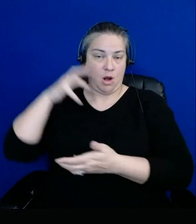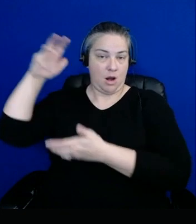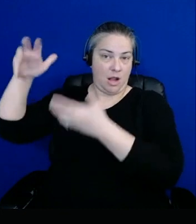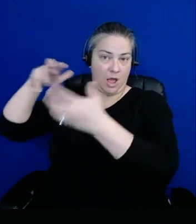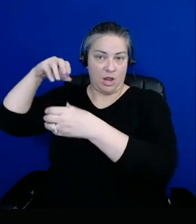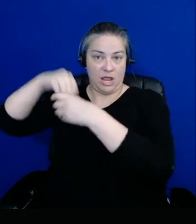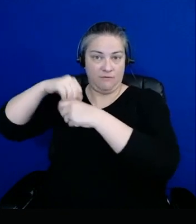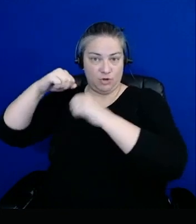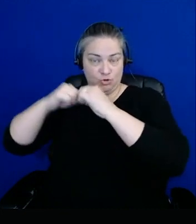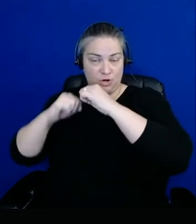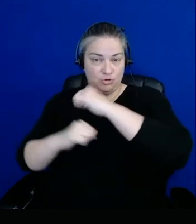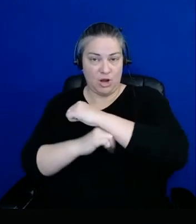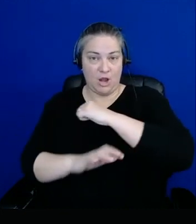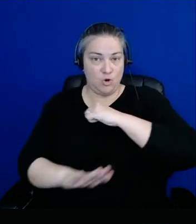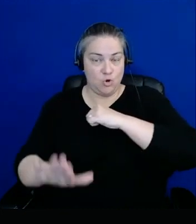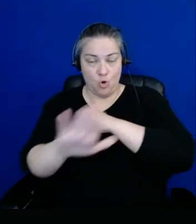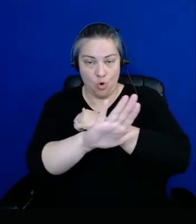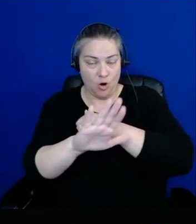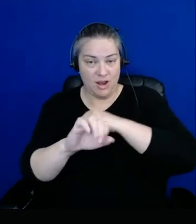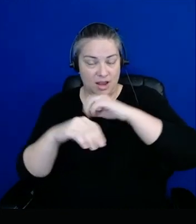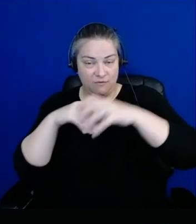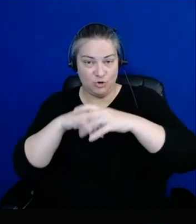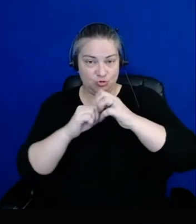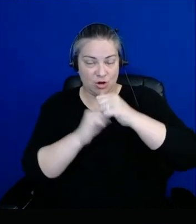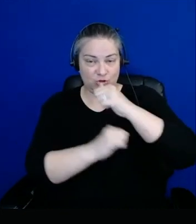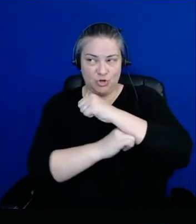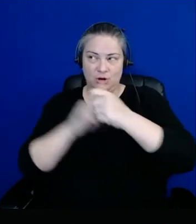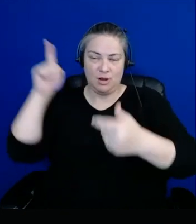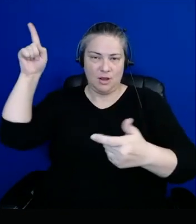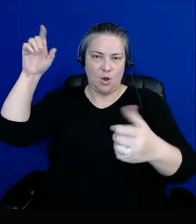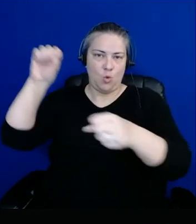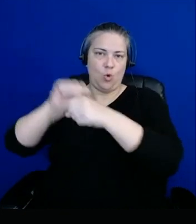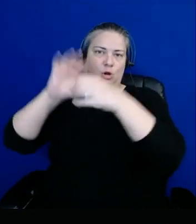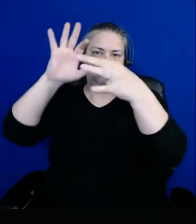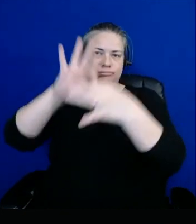infrastructure are working in concert and not wrestling with each other.